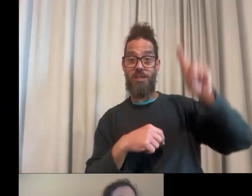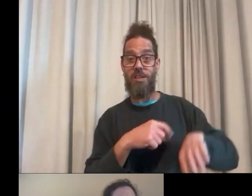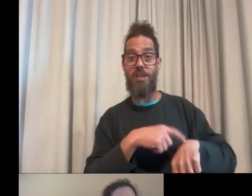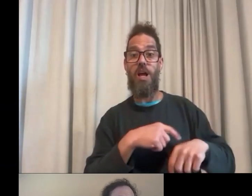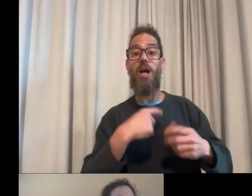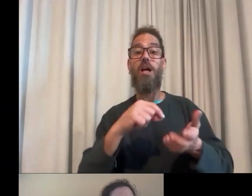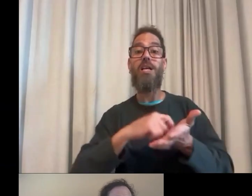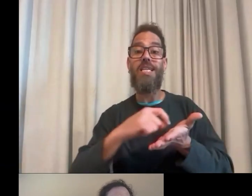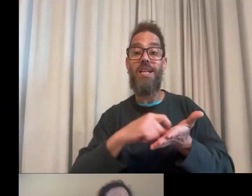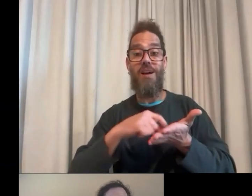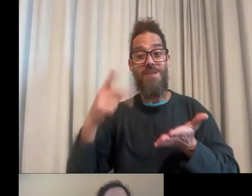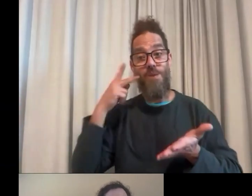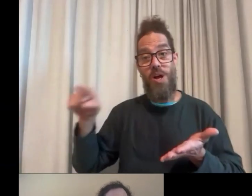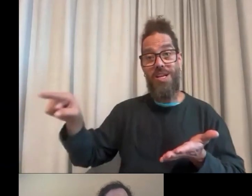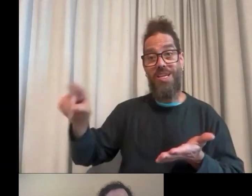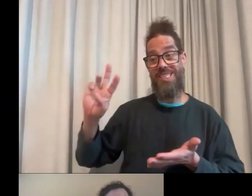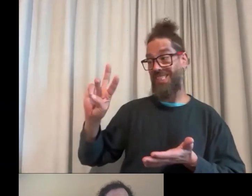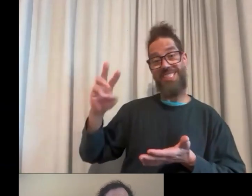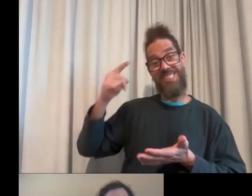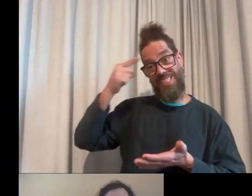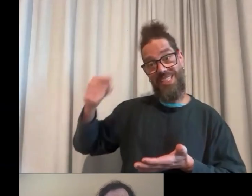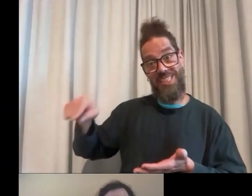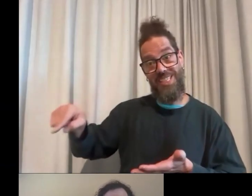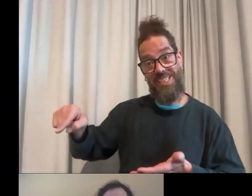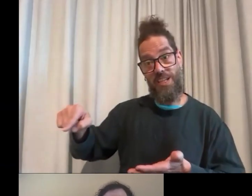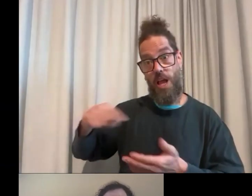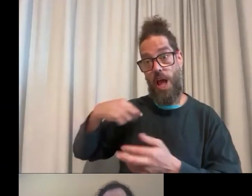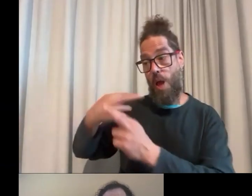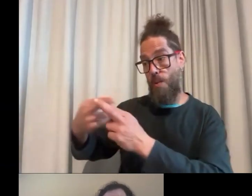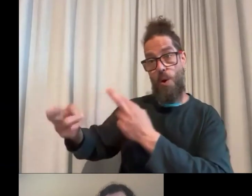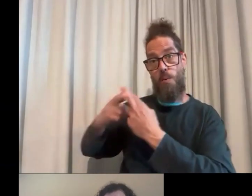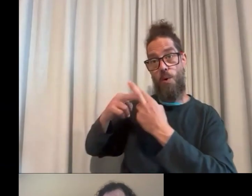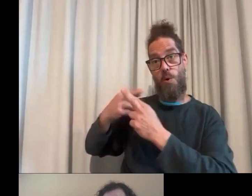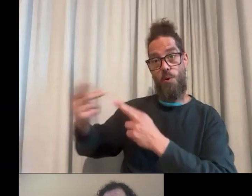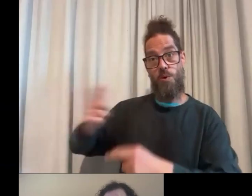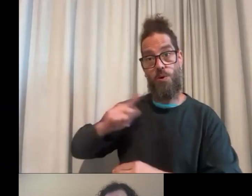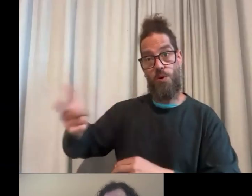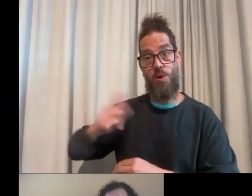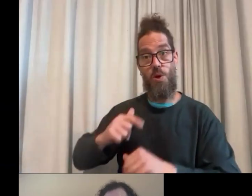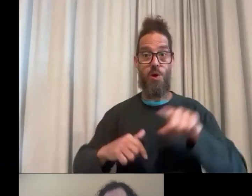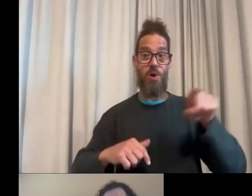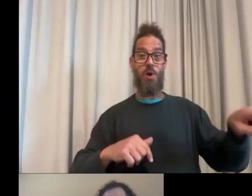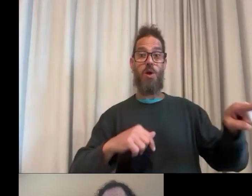but it actually cut the cost of customer support at the CRA by millions of dollars.